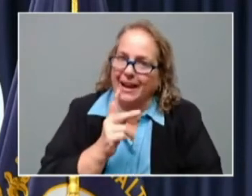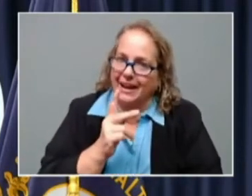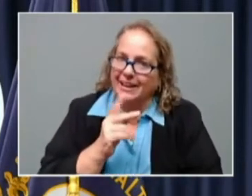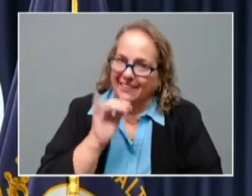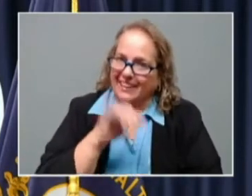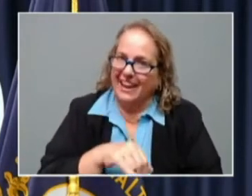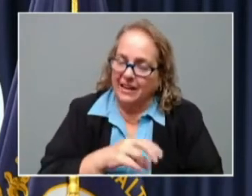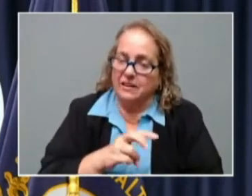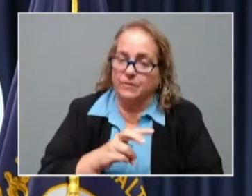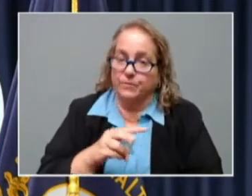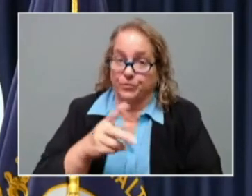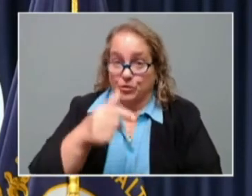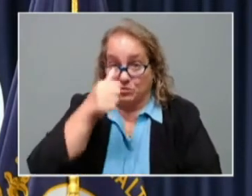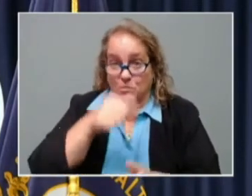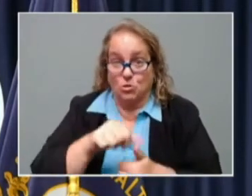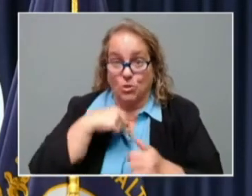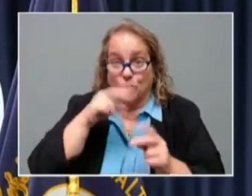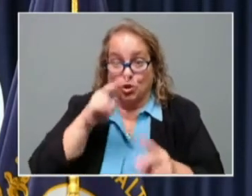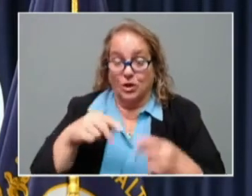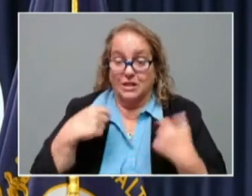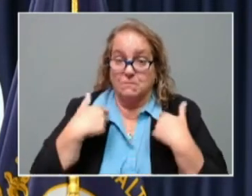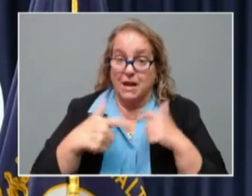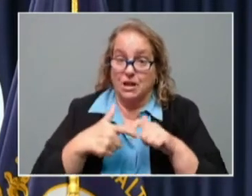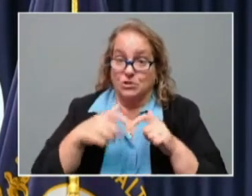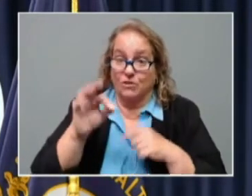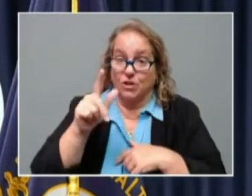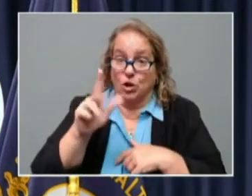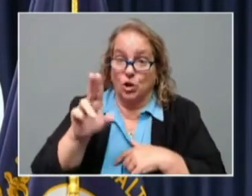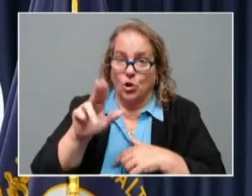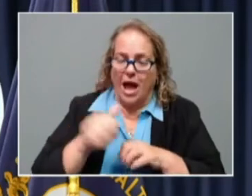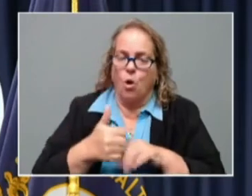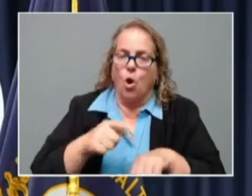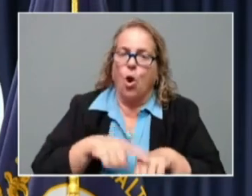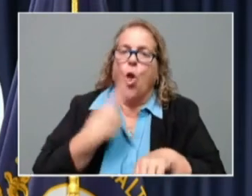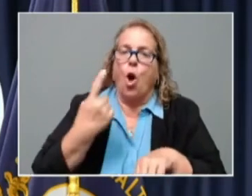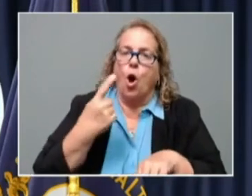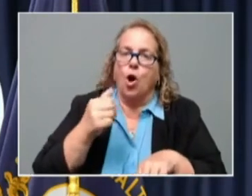different things took, depending on how steep the curve and in cases, uh,